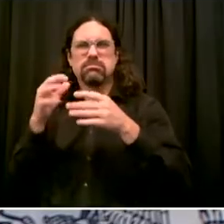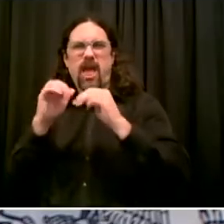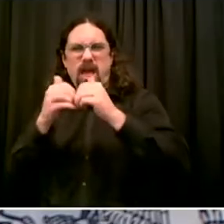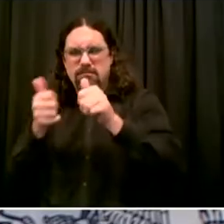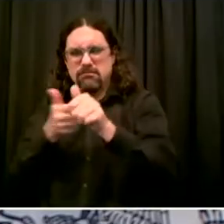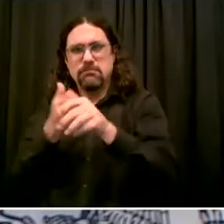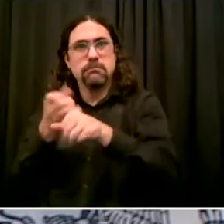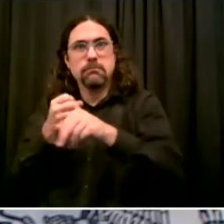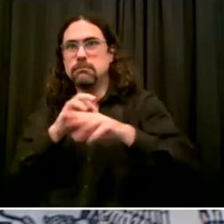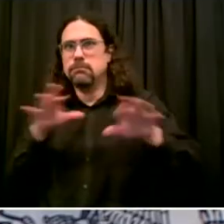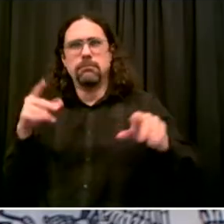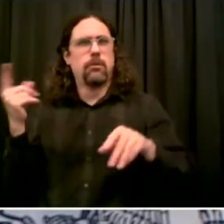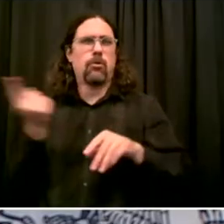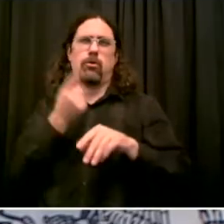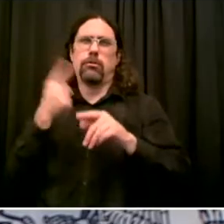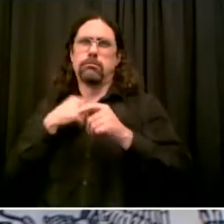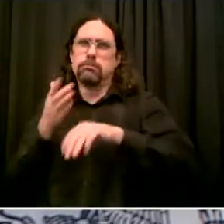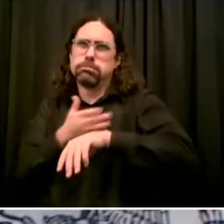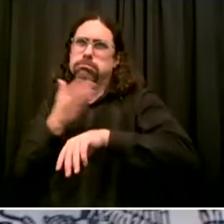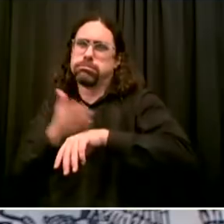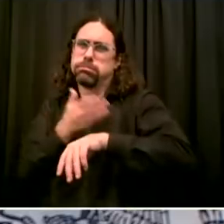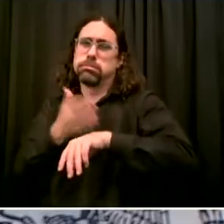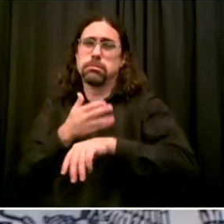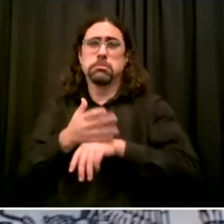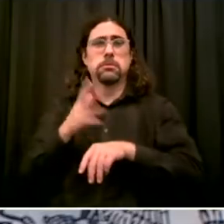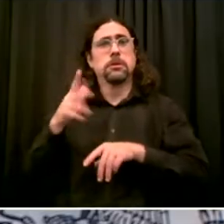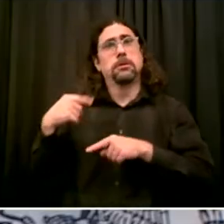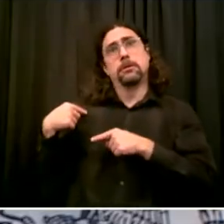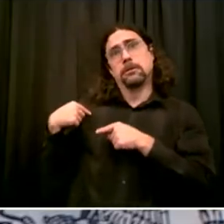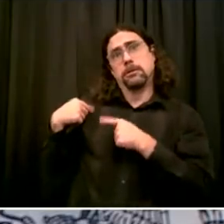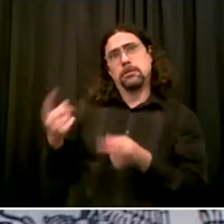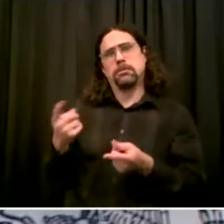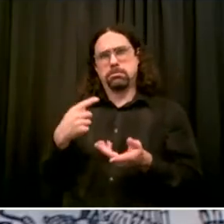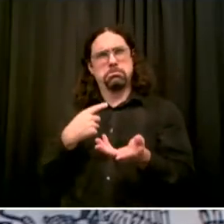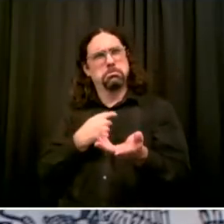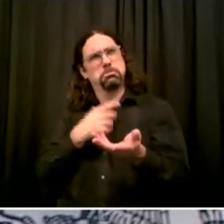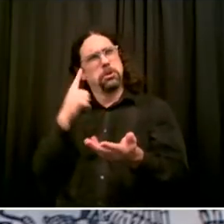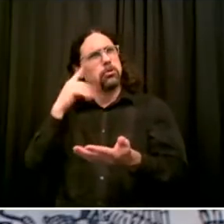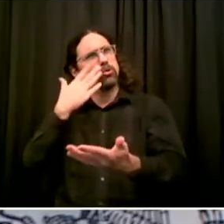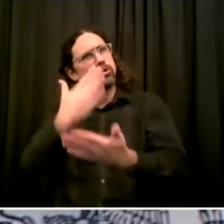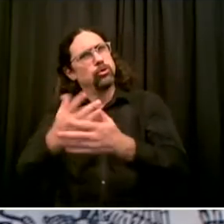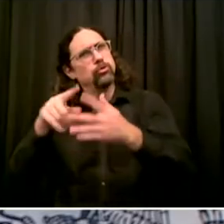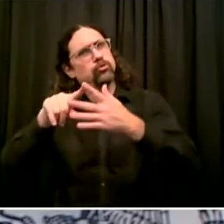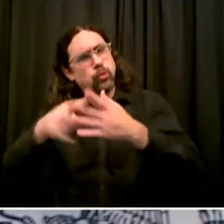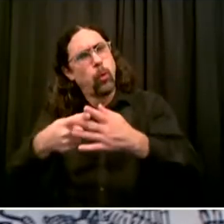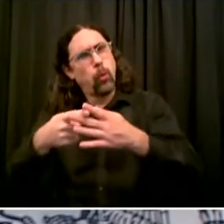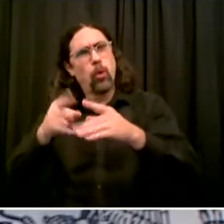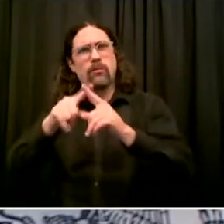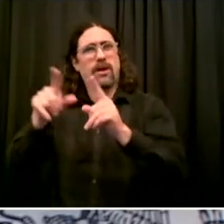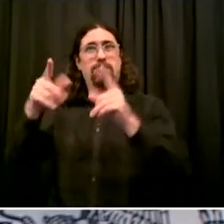ROOT CAUSE. AS YOU KNOW,